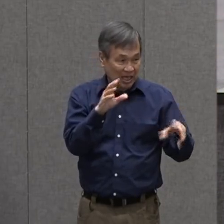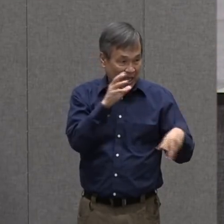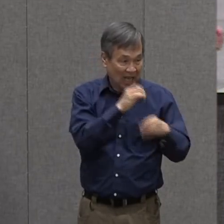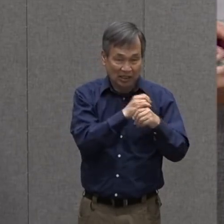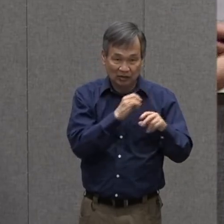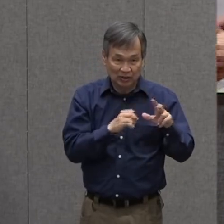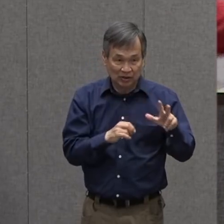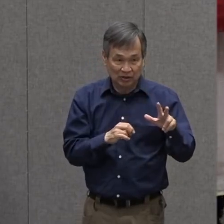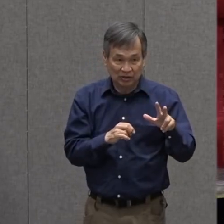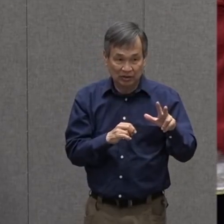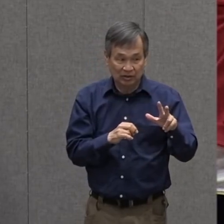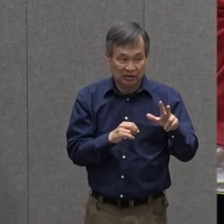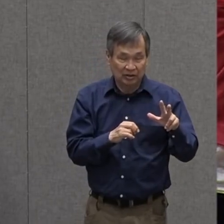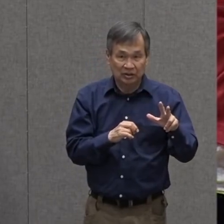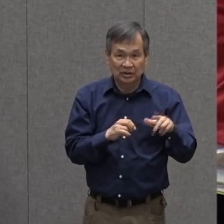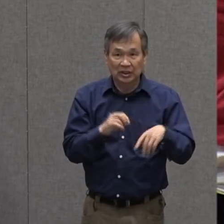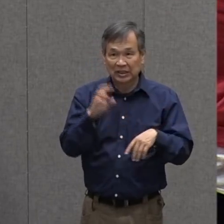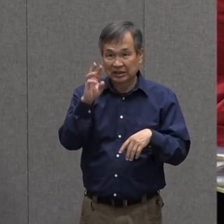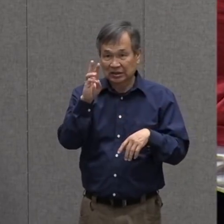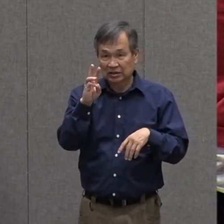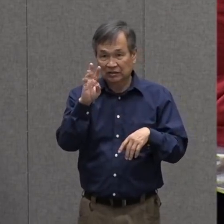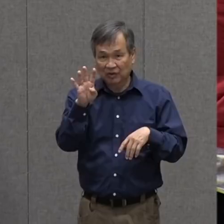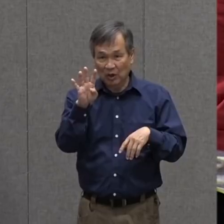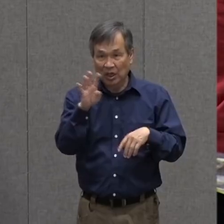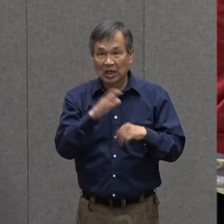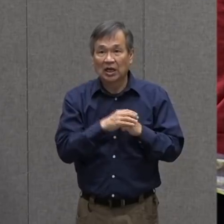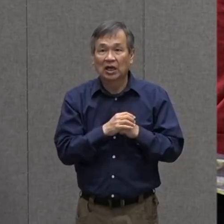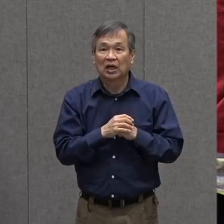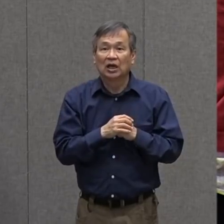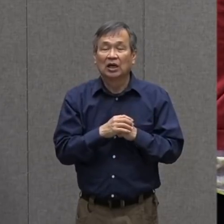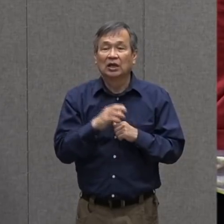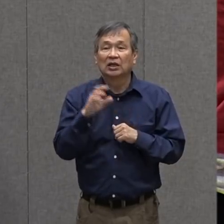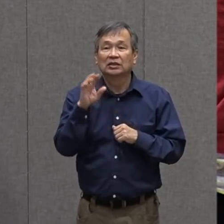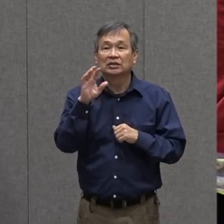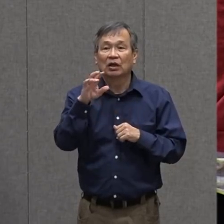Let's see so we know we have 64 to get from 364 to 300.